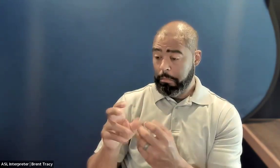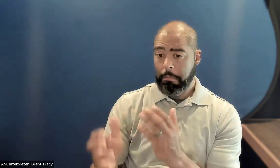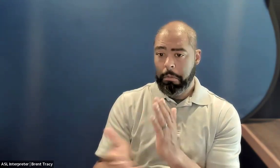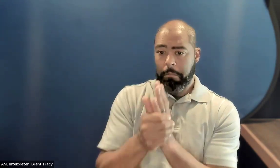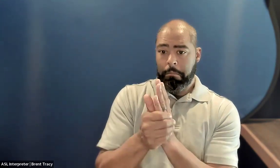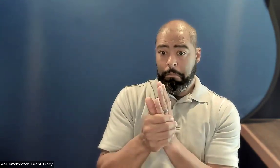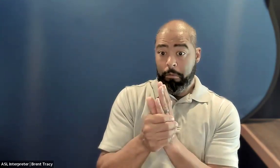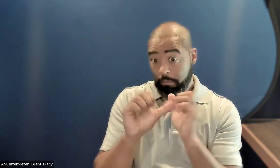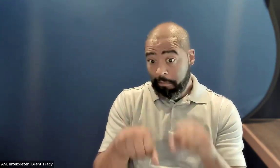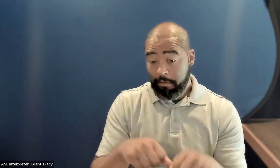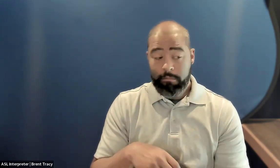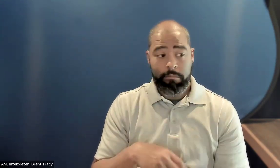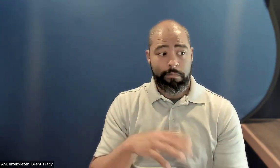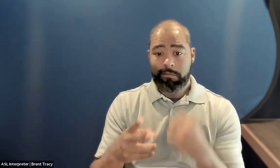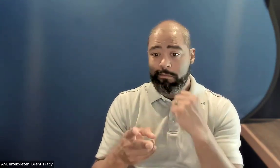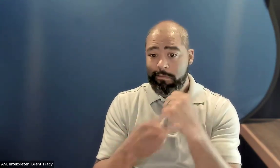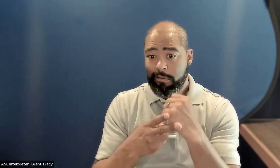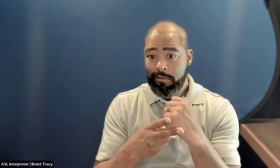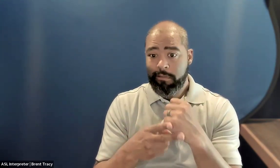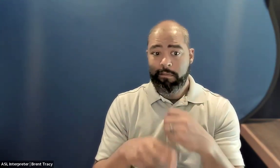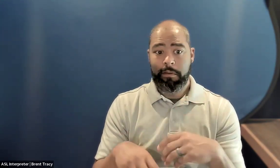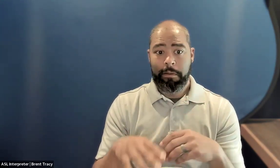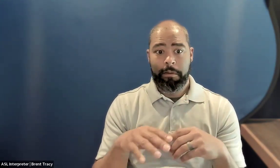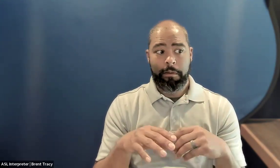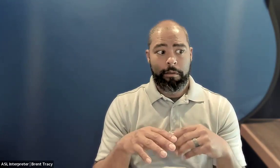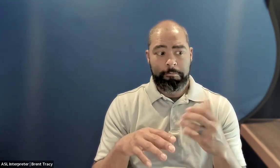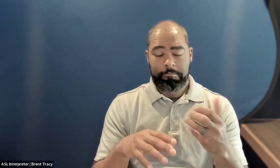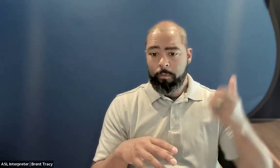reference and attach to to project filings.